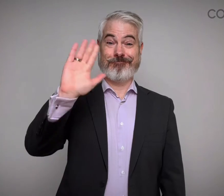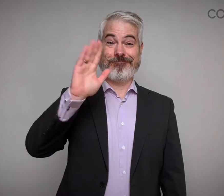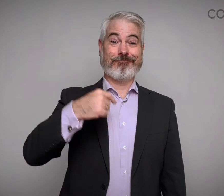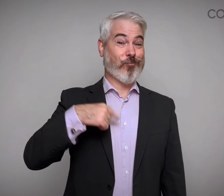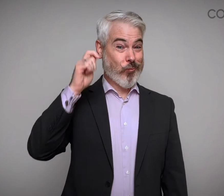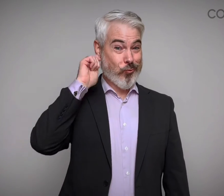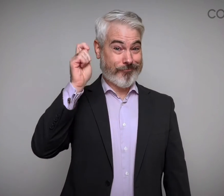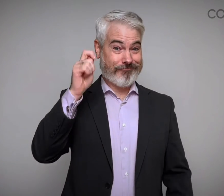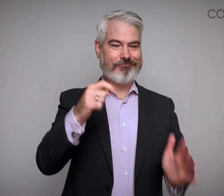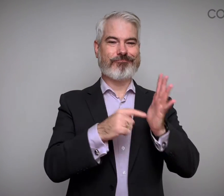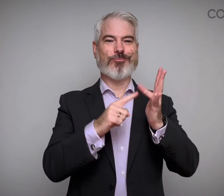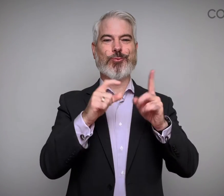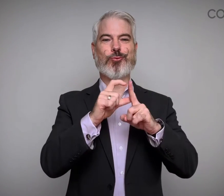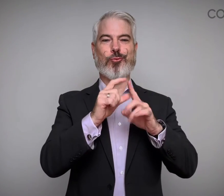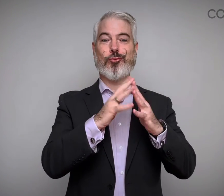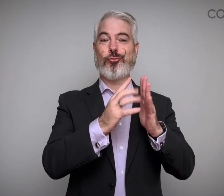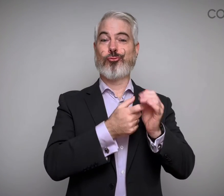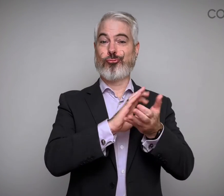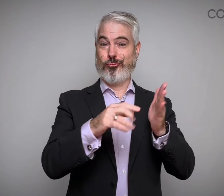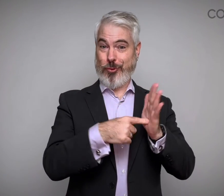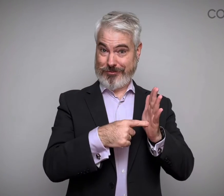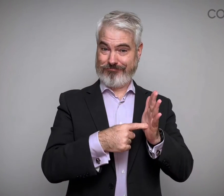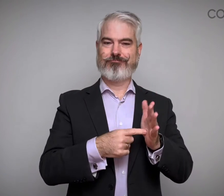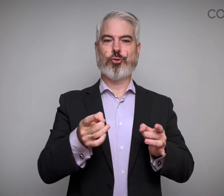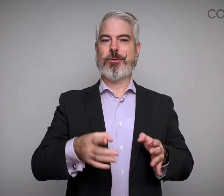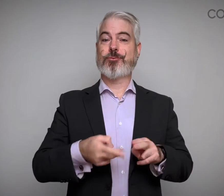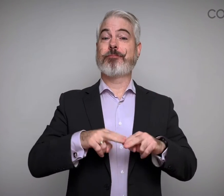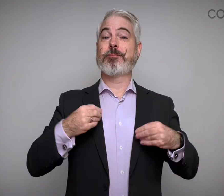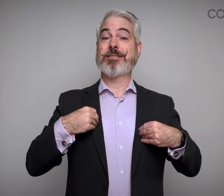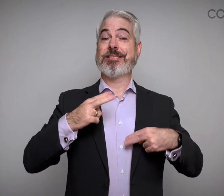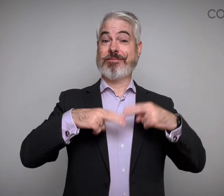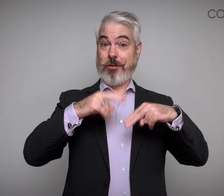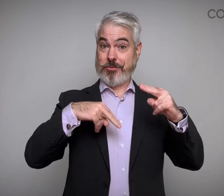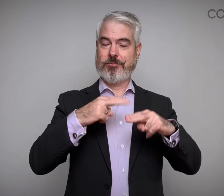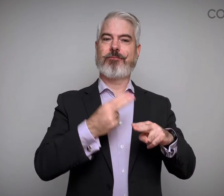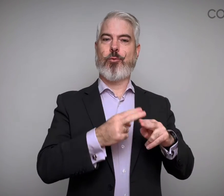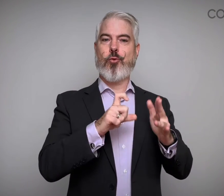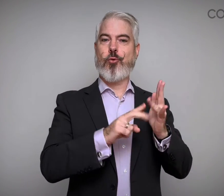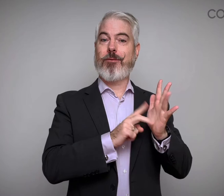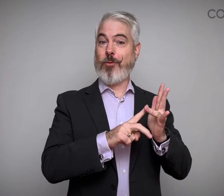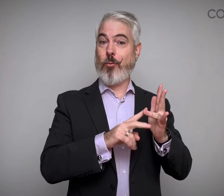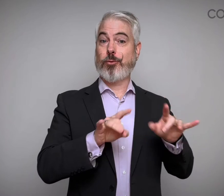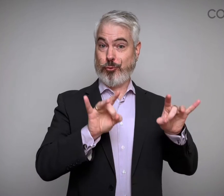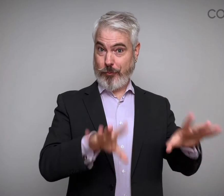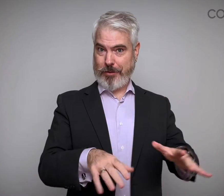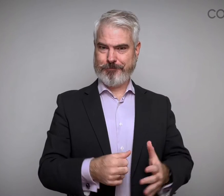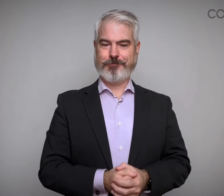Hi, I’m Todd Wright, Director of Business Development at Convo Australia.